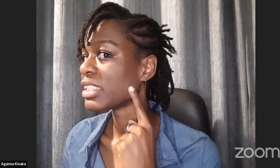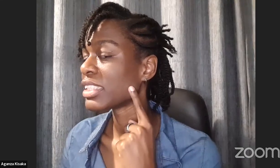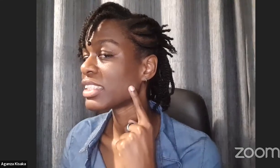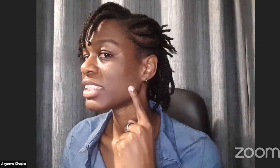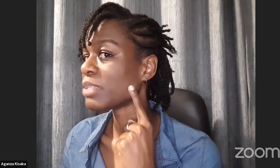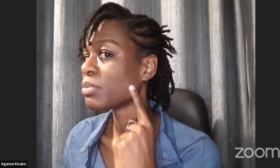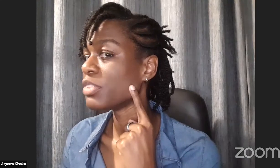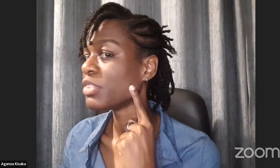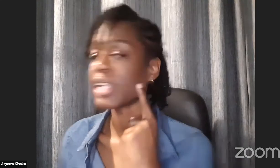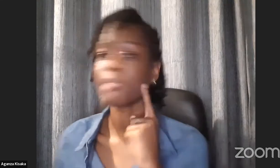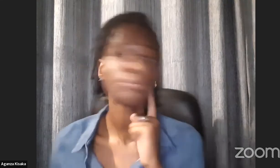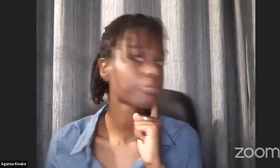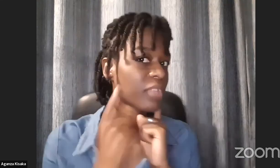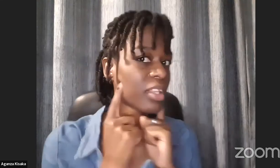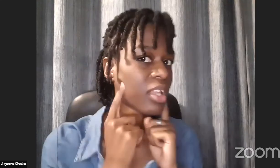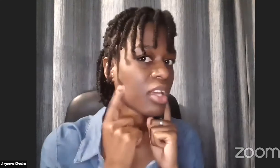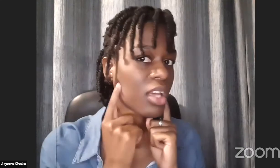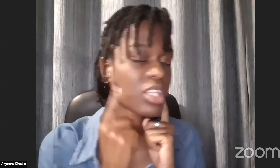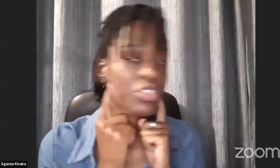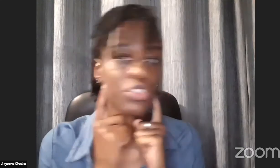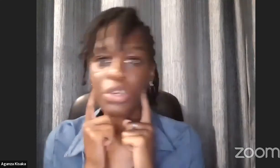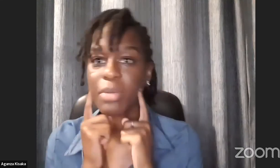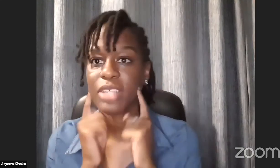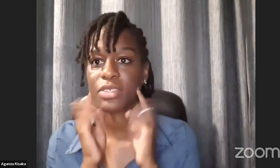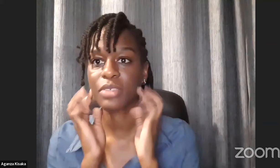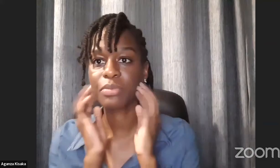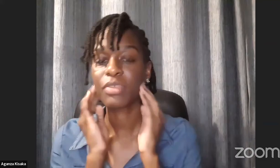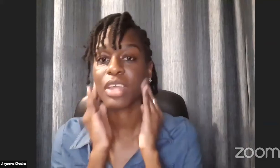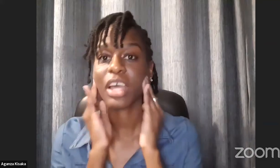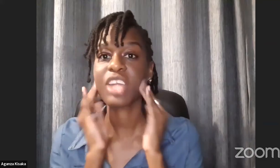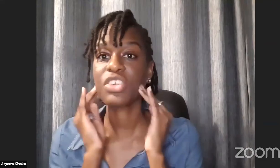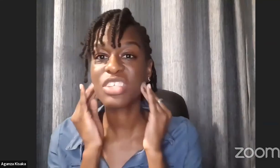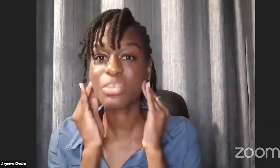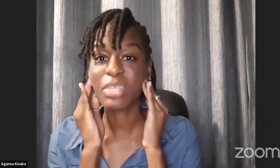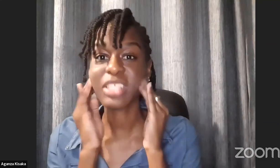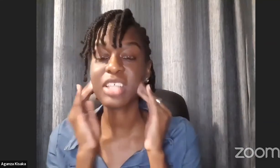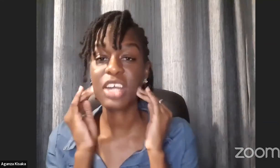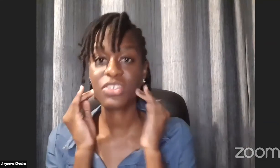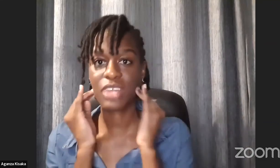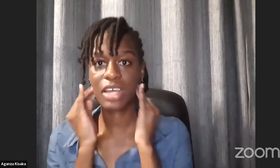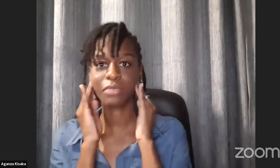You can see it moving and that's your jaw muscle. And you need to massage that,